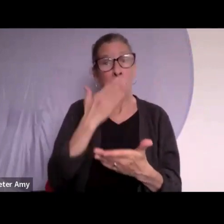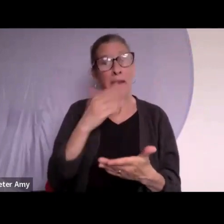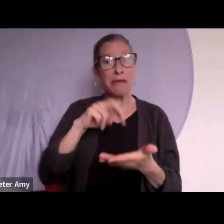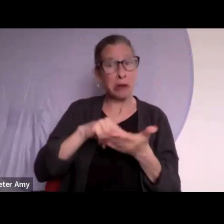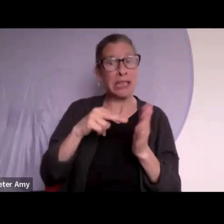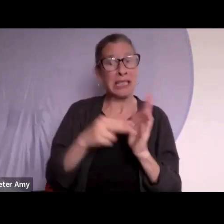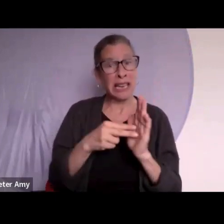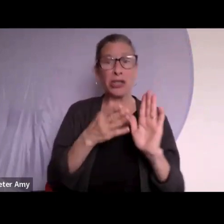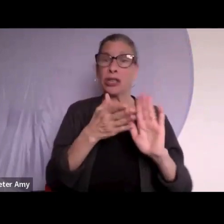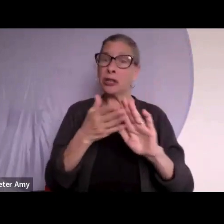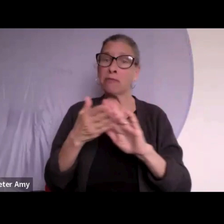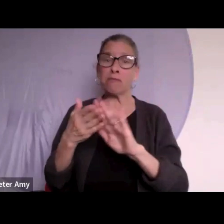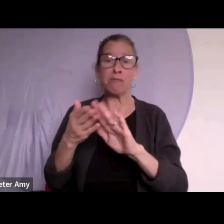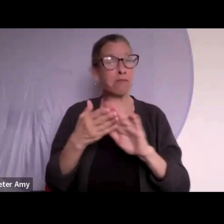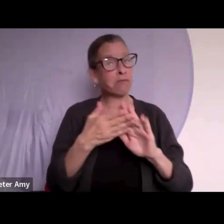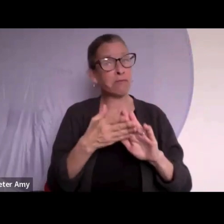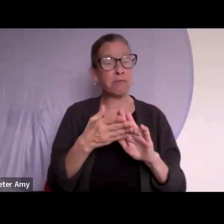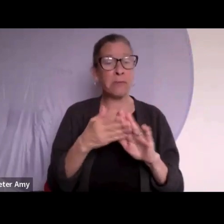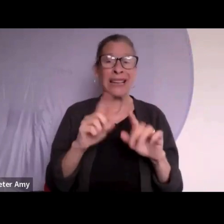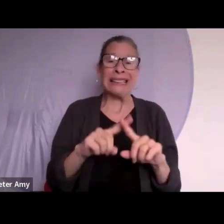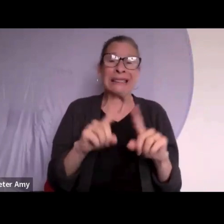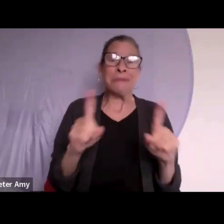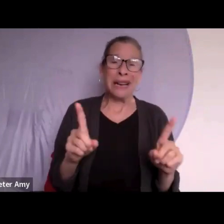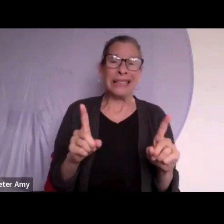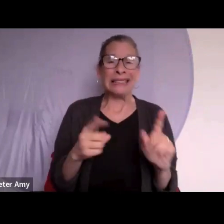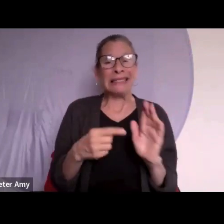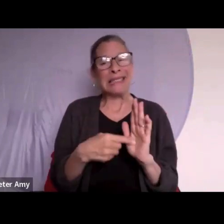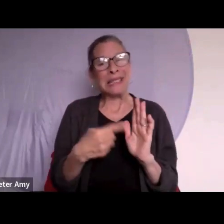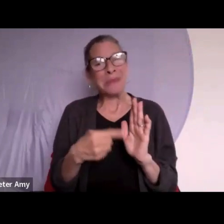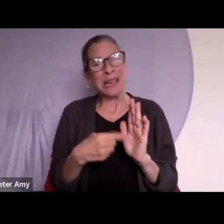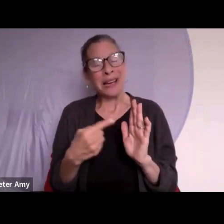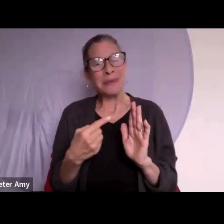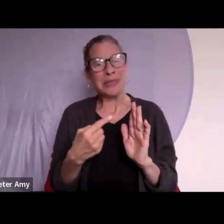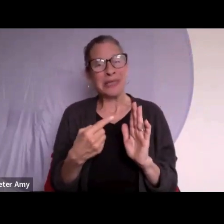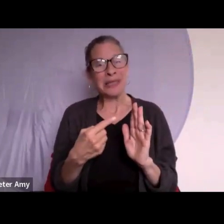good intentions. But sometimes, sometimes, our committee will